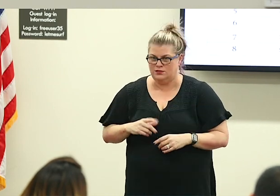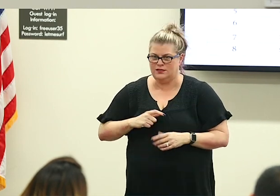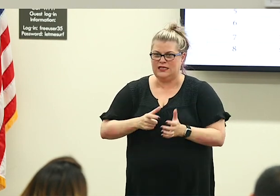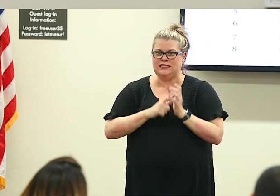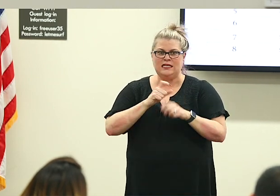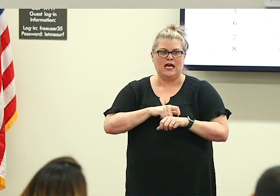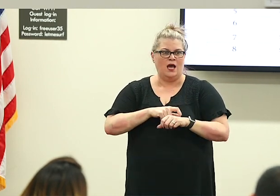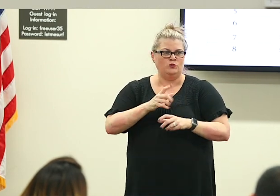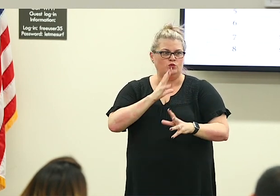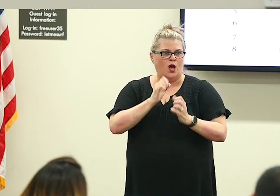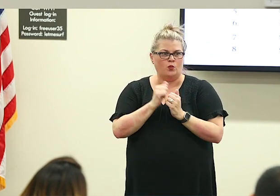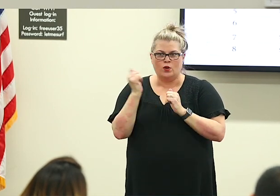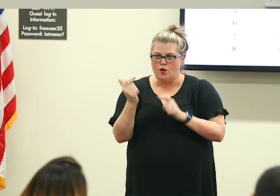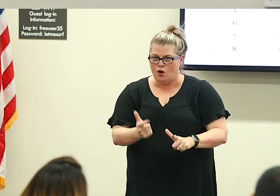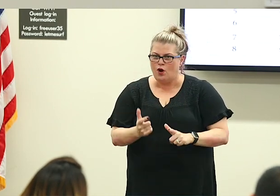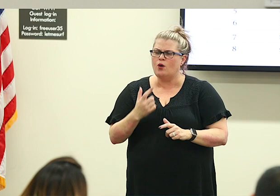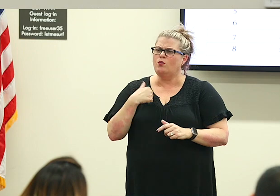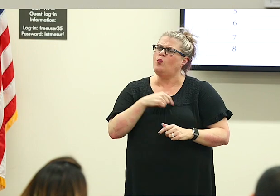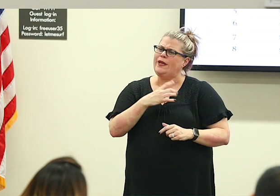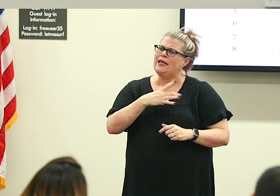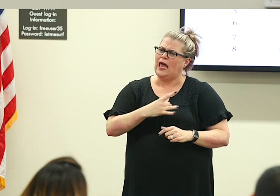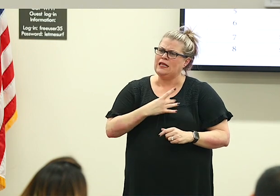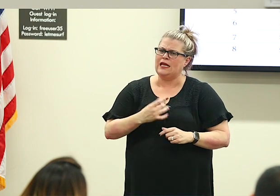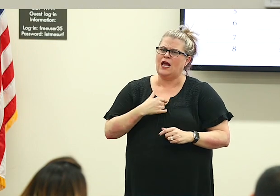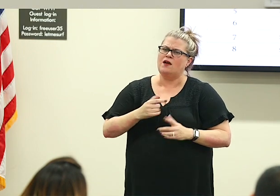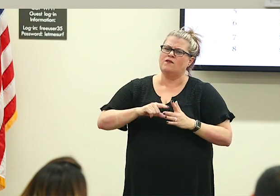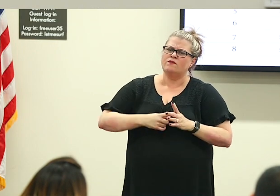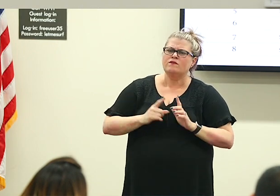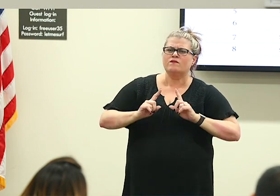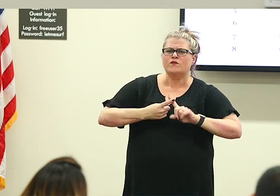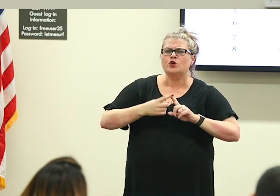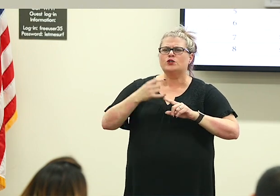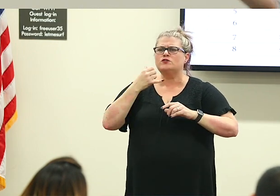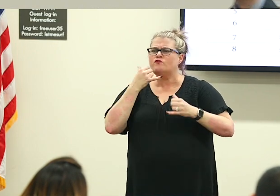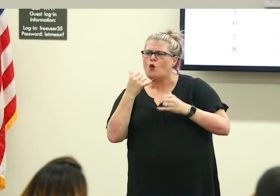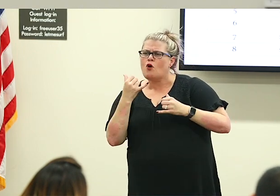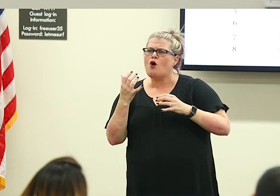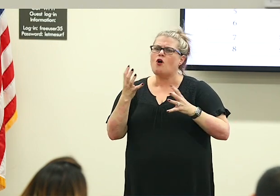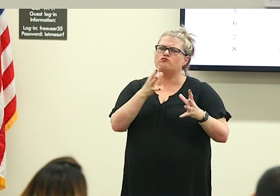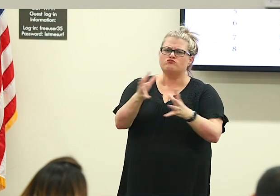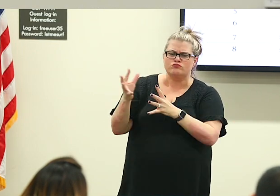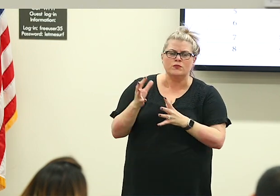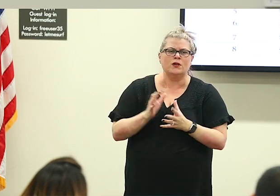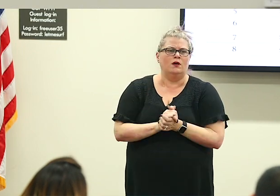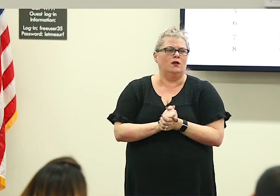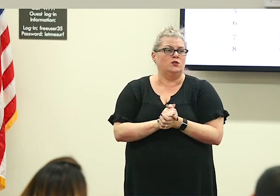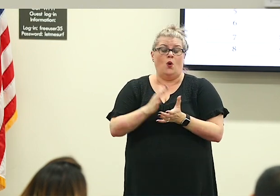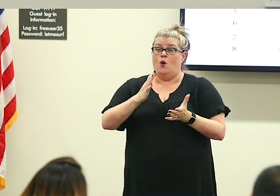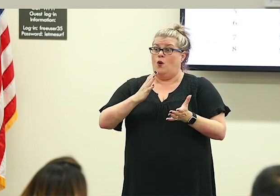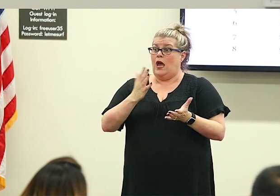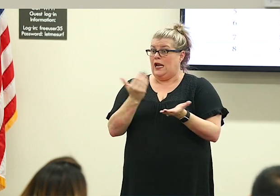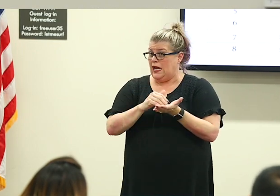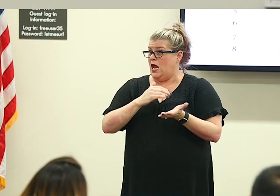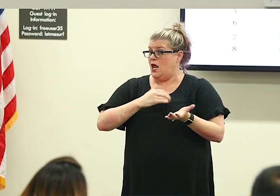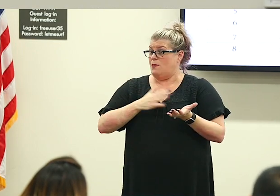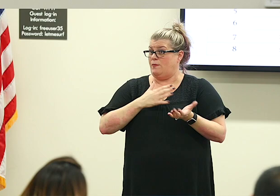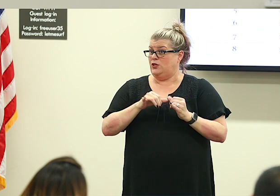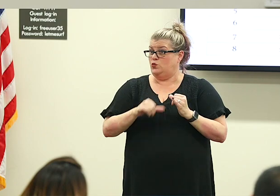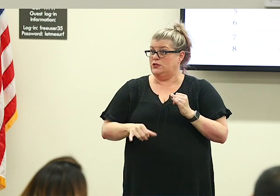We do like to have an initial phone call and do an application. So we'll be available to do that. And I'm happy to be here to answer questions for you after.